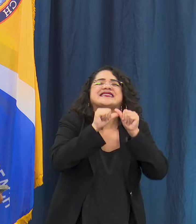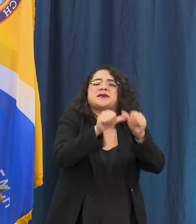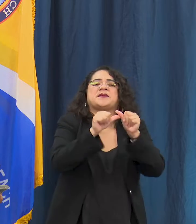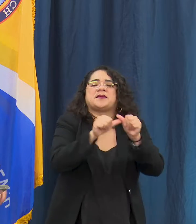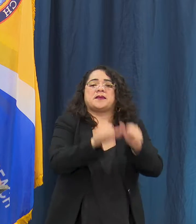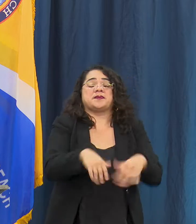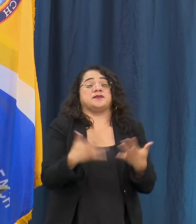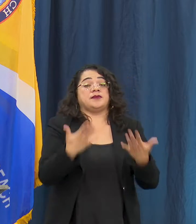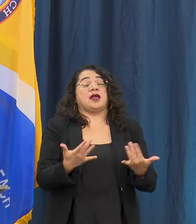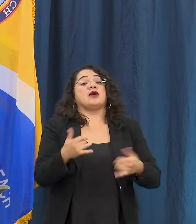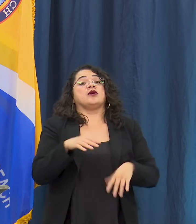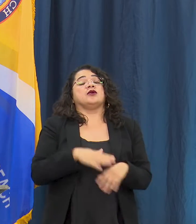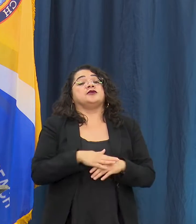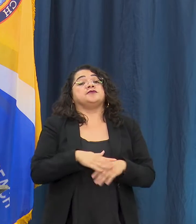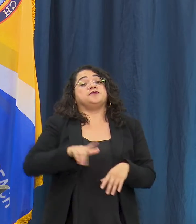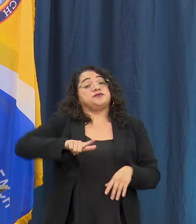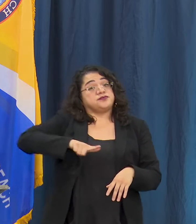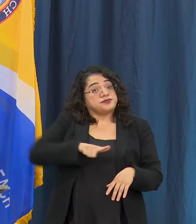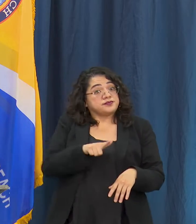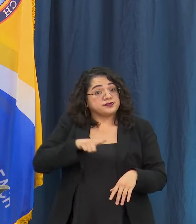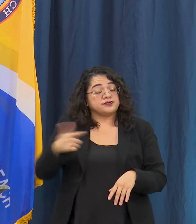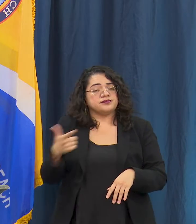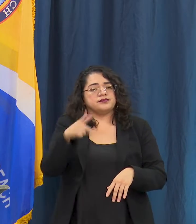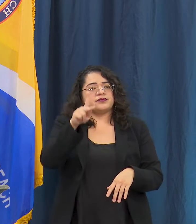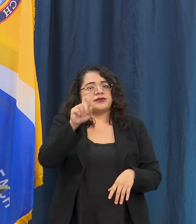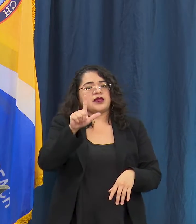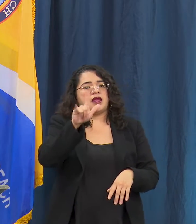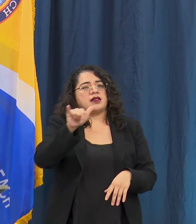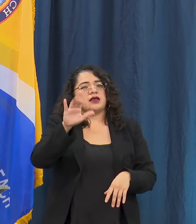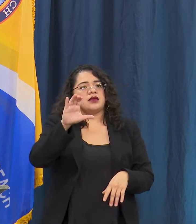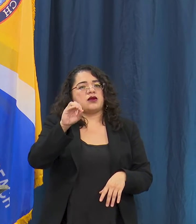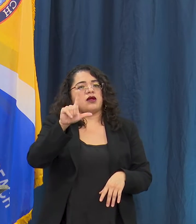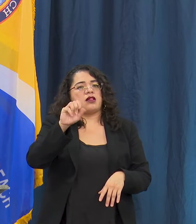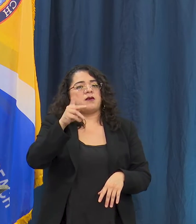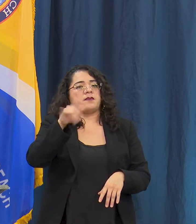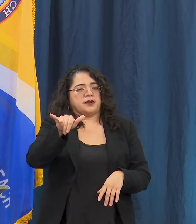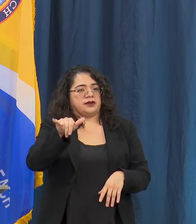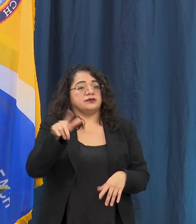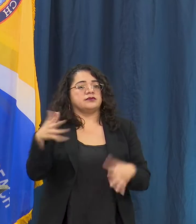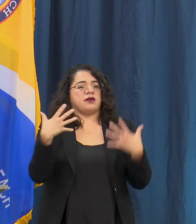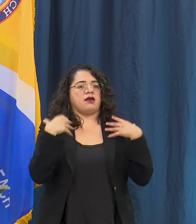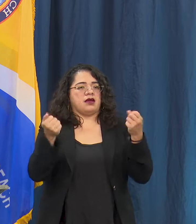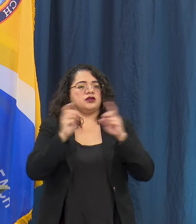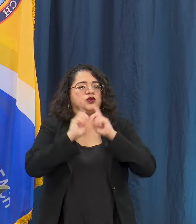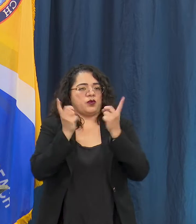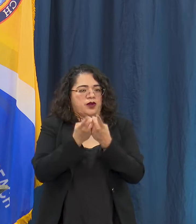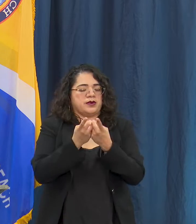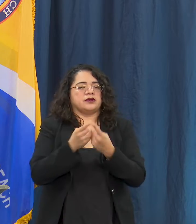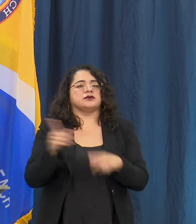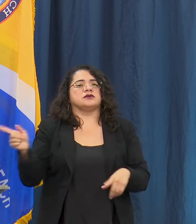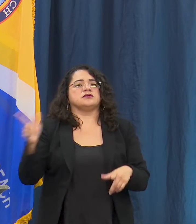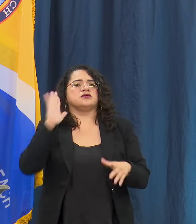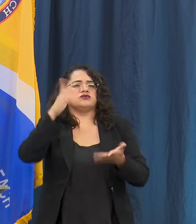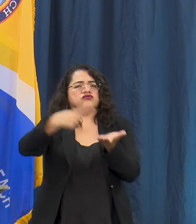Colopy who's the Director of our Health Department. She's going to give an update on what we're doing with COVID and then we're gonna answer some questions